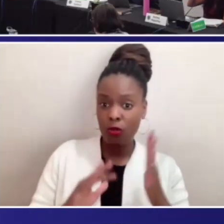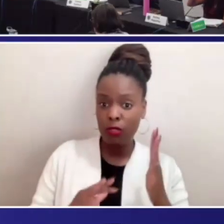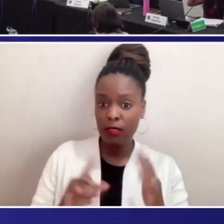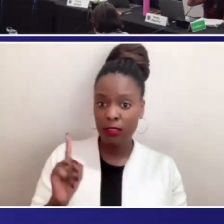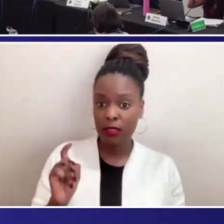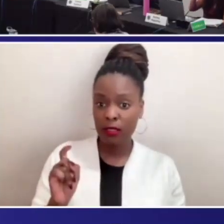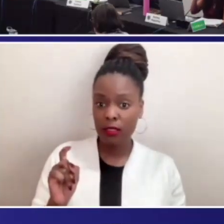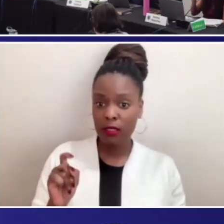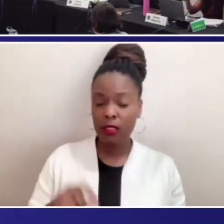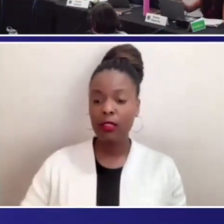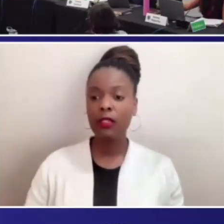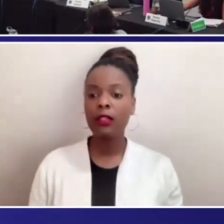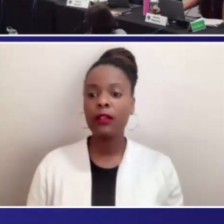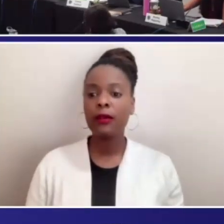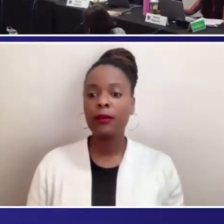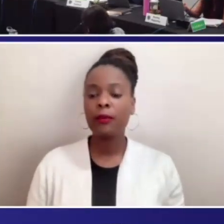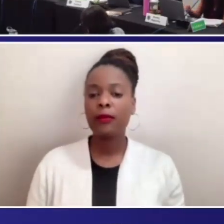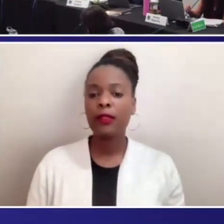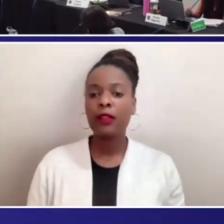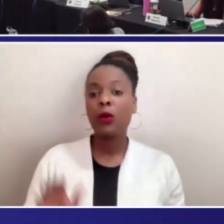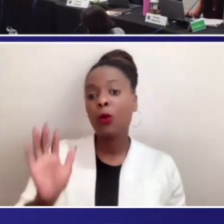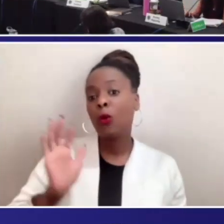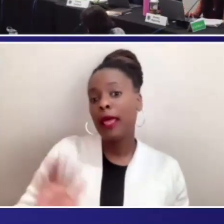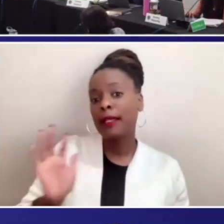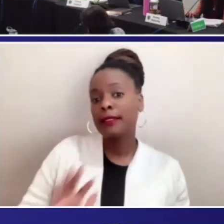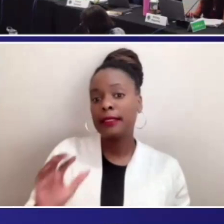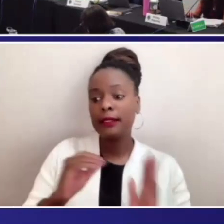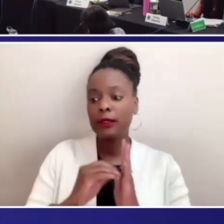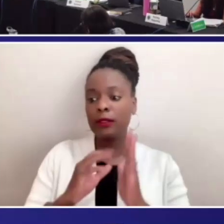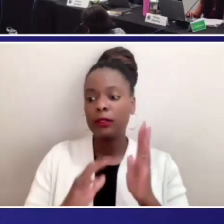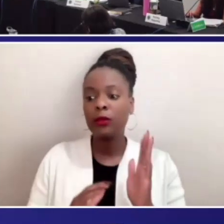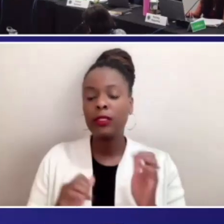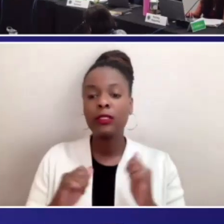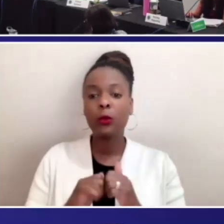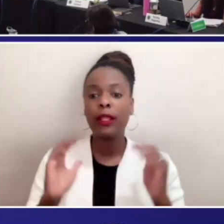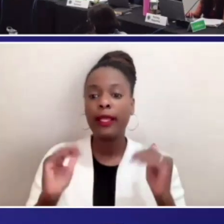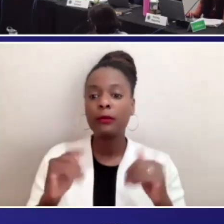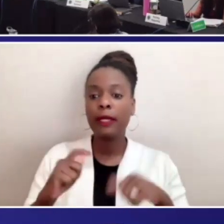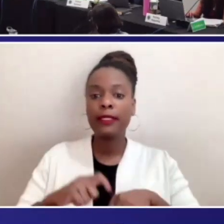So, so far as the legacy students are concerned, with the expected time to credential language that's baked in there,